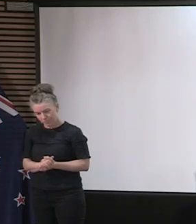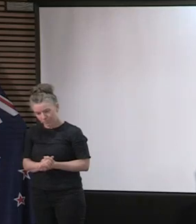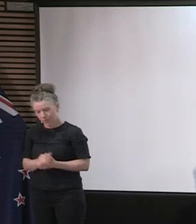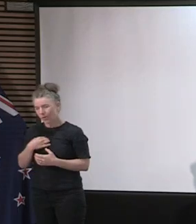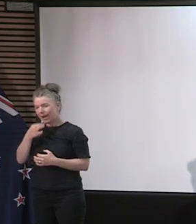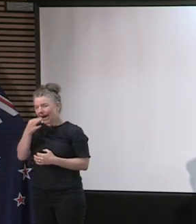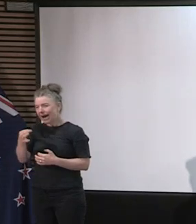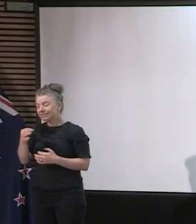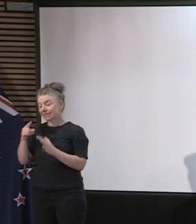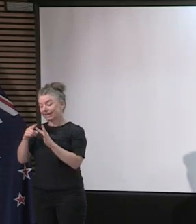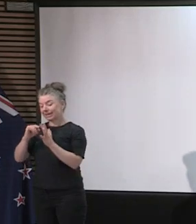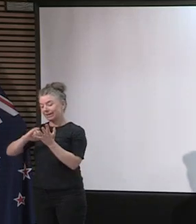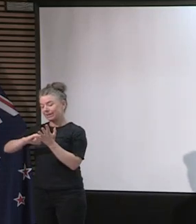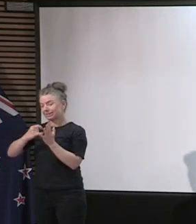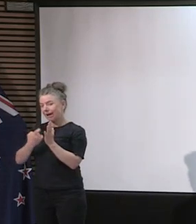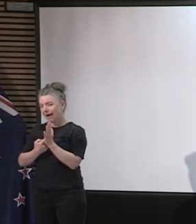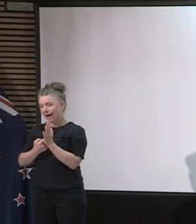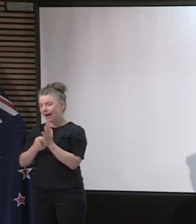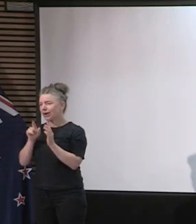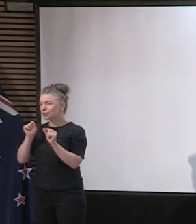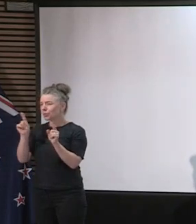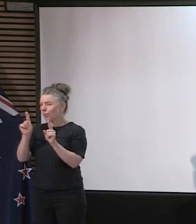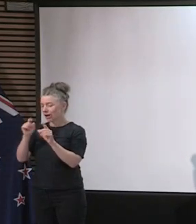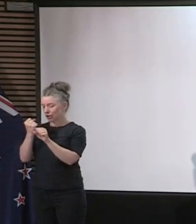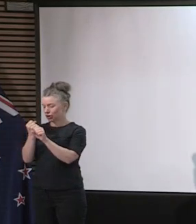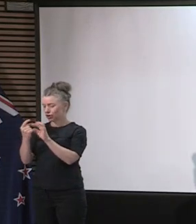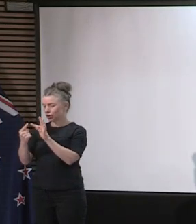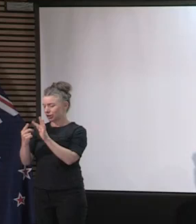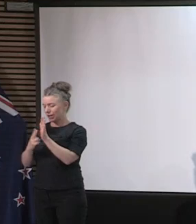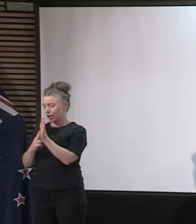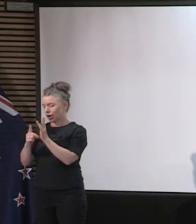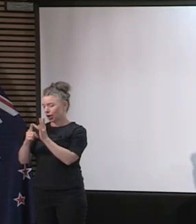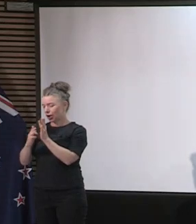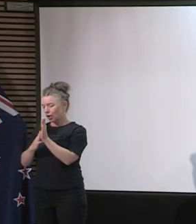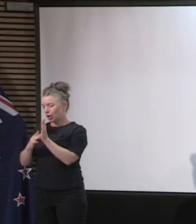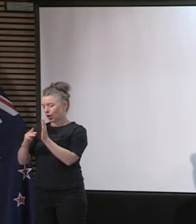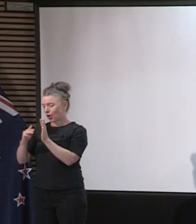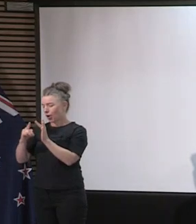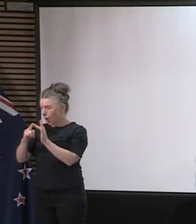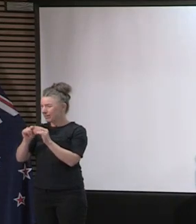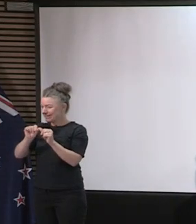from. One other thing we're doing is we are asking ESR to